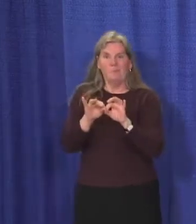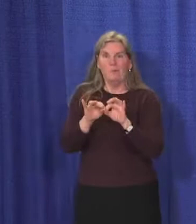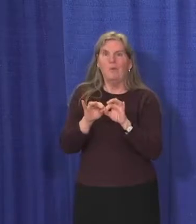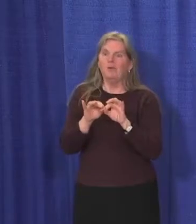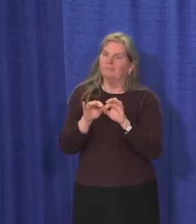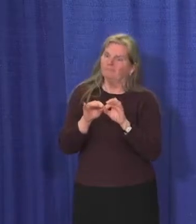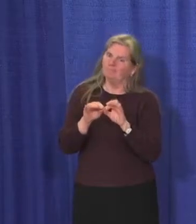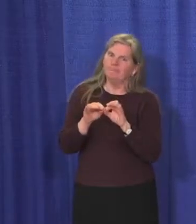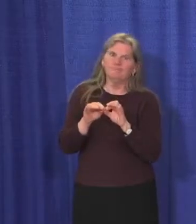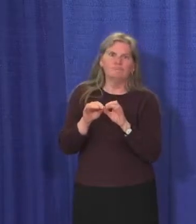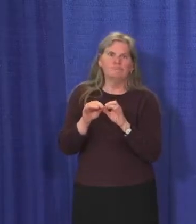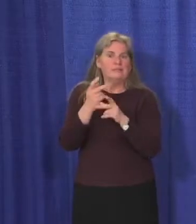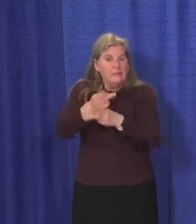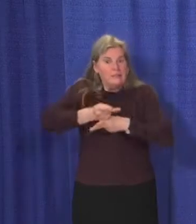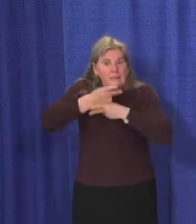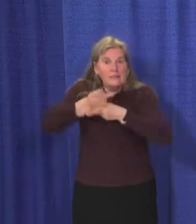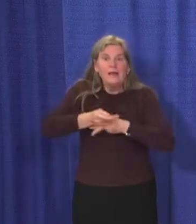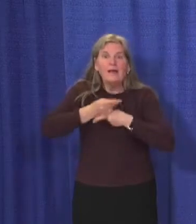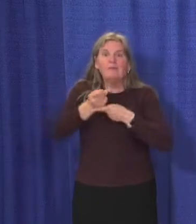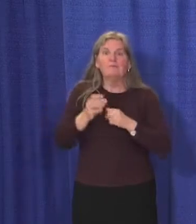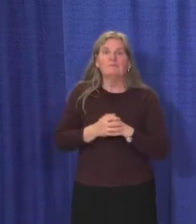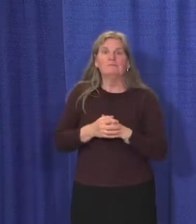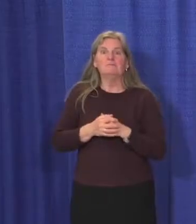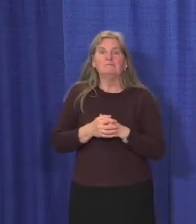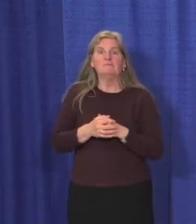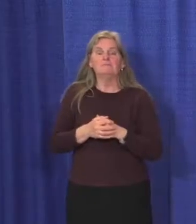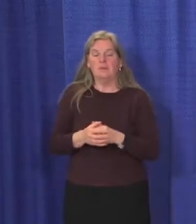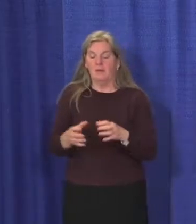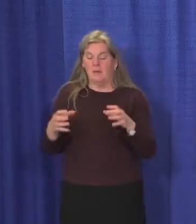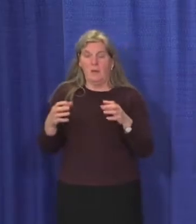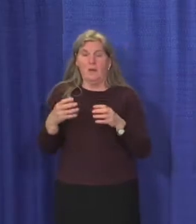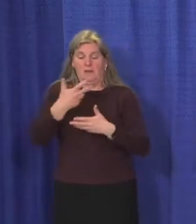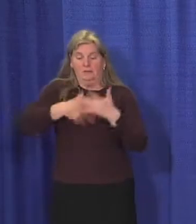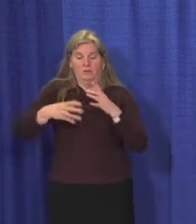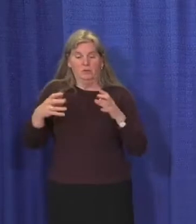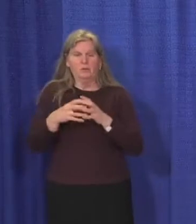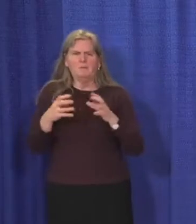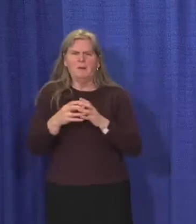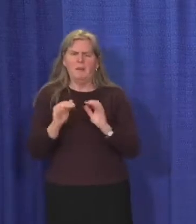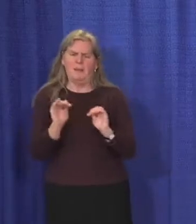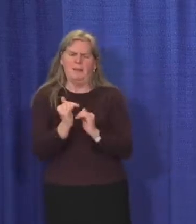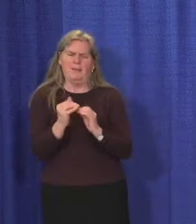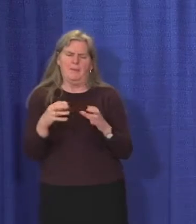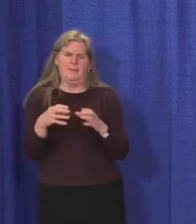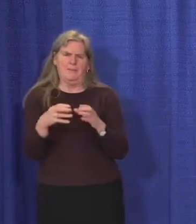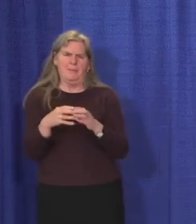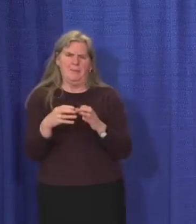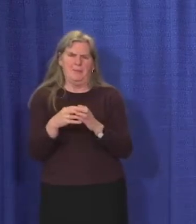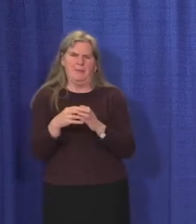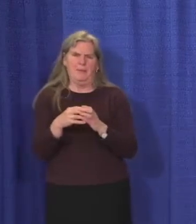reduce the risk of spread. Keep your social bubble consistent and follow personal